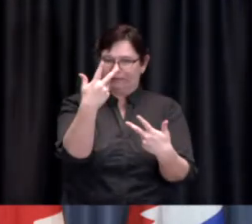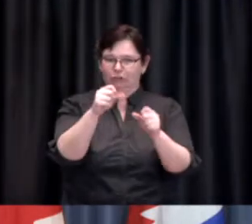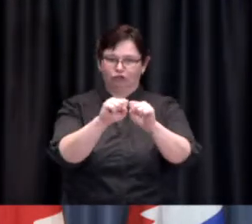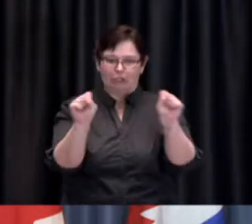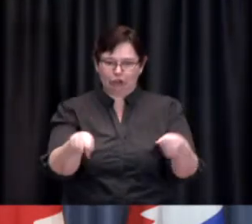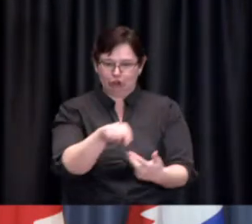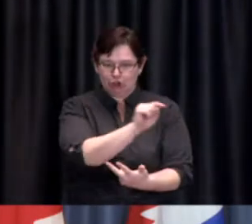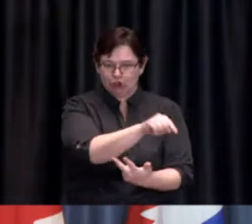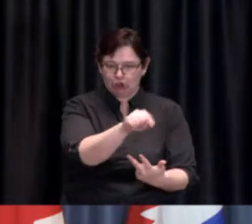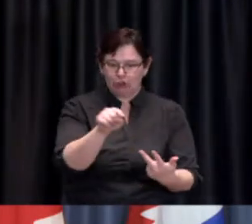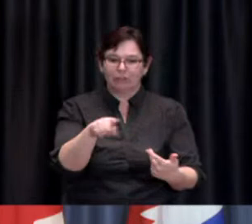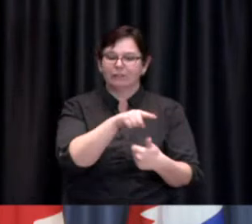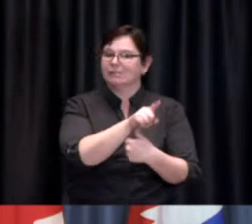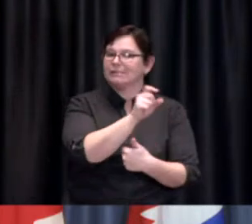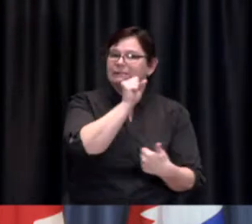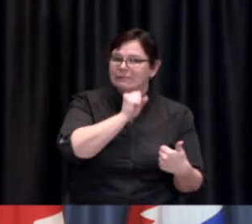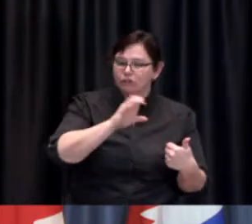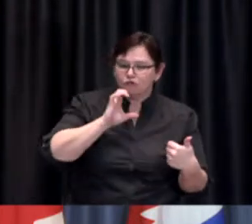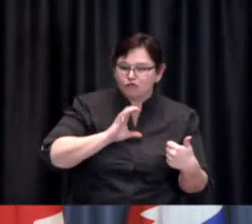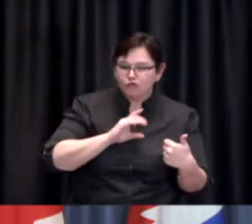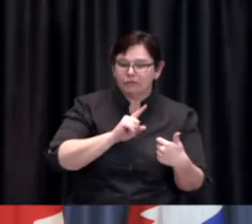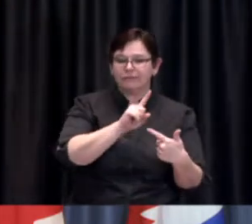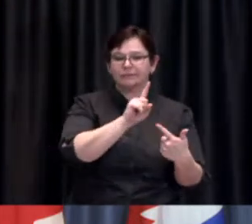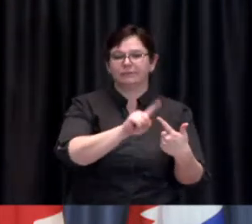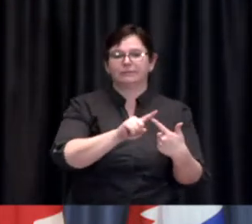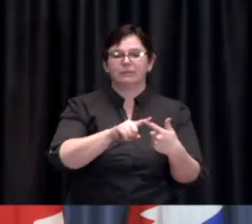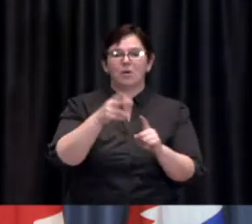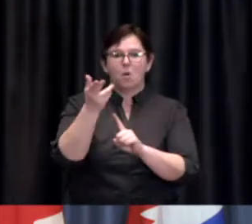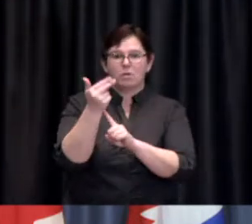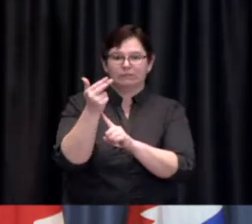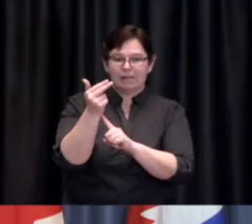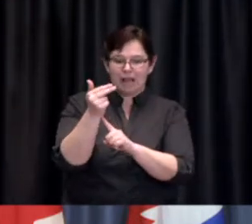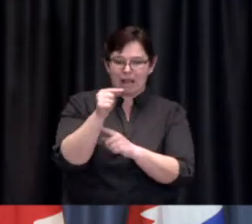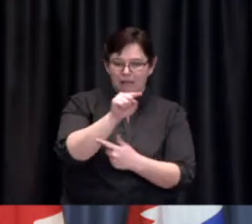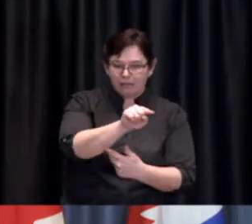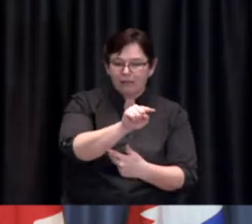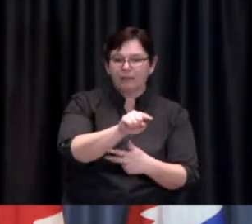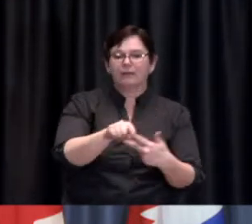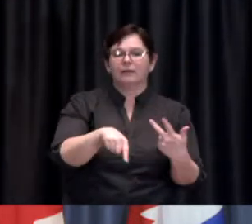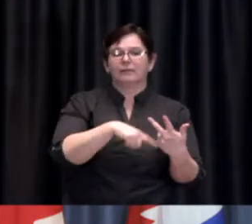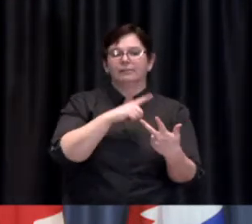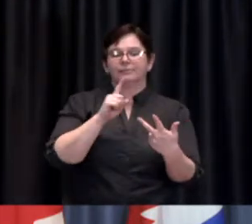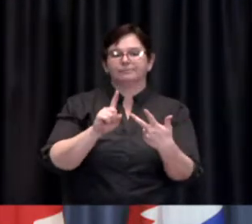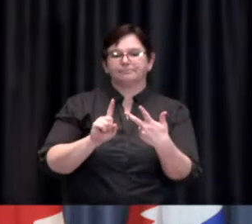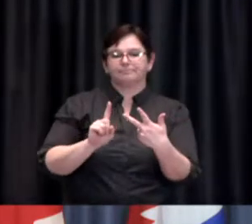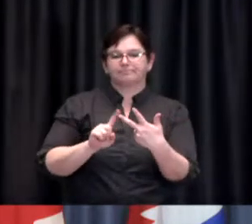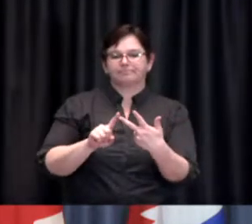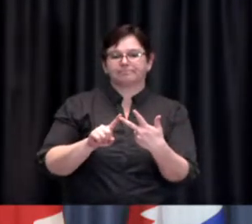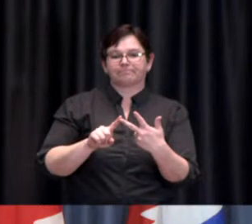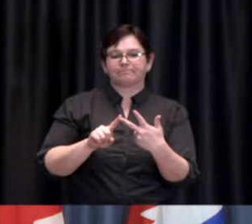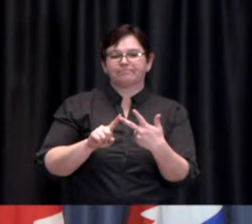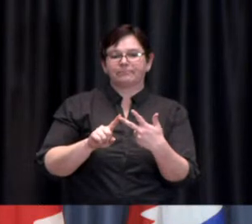shelter one in a hotel shelter and also one it with one of our indigenous partners